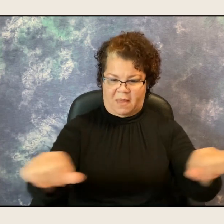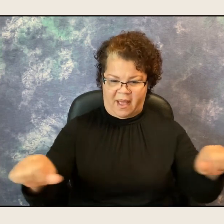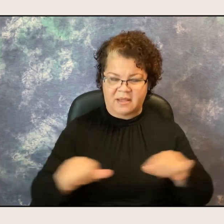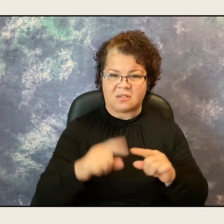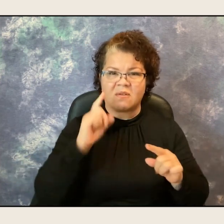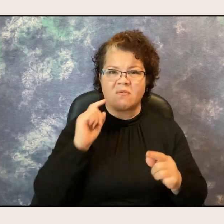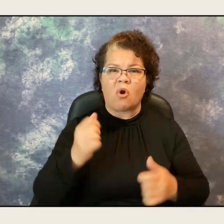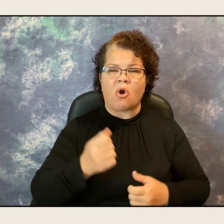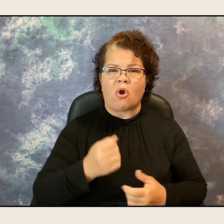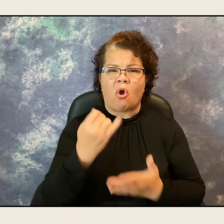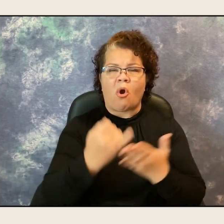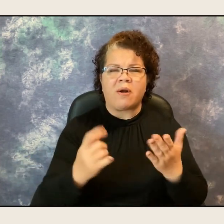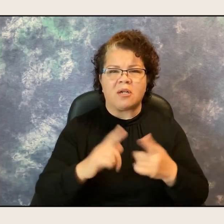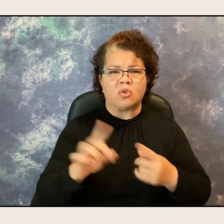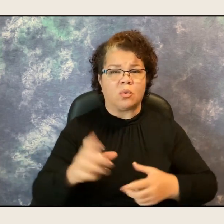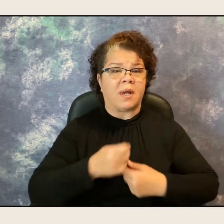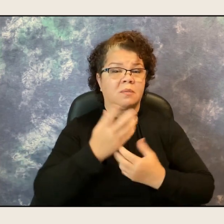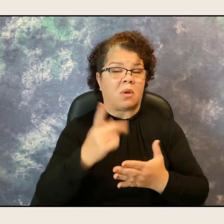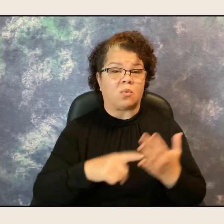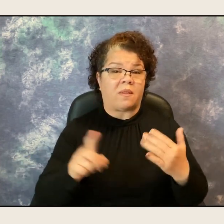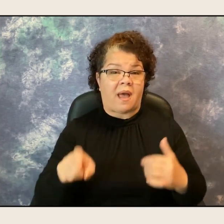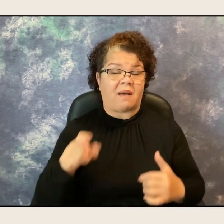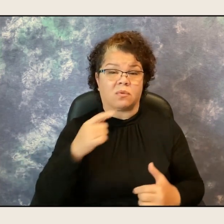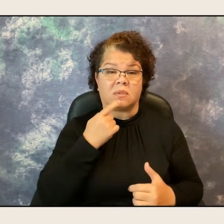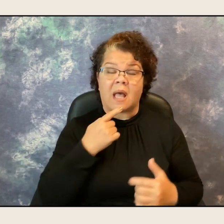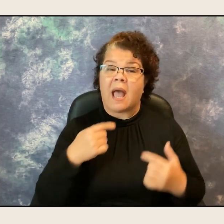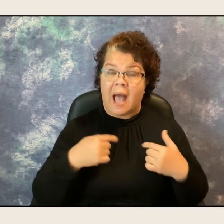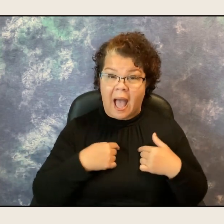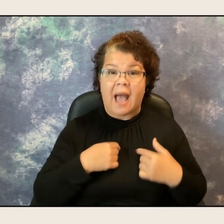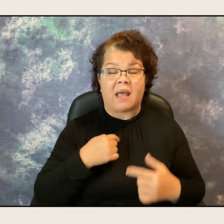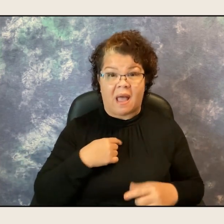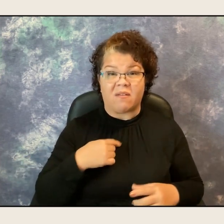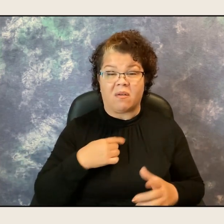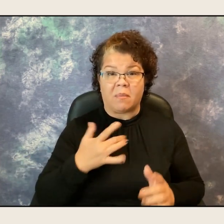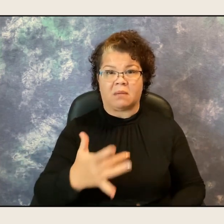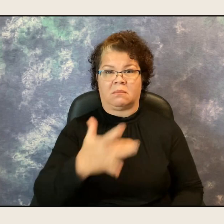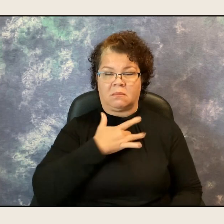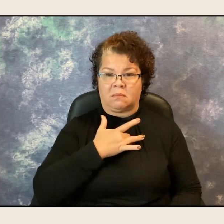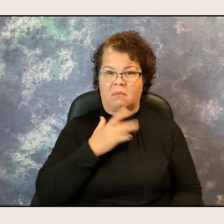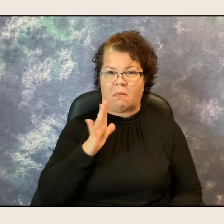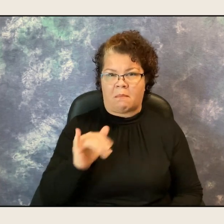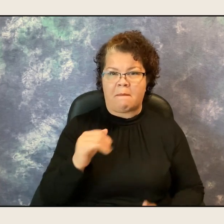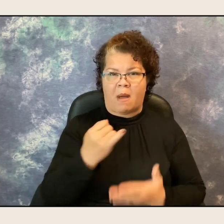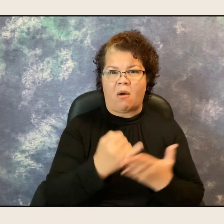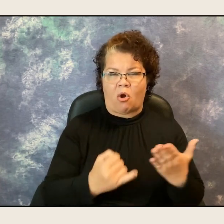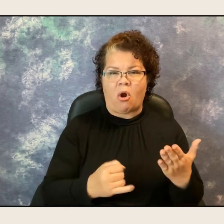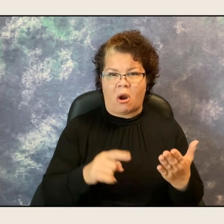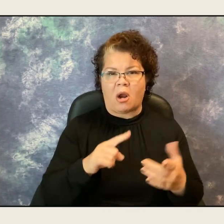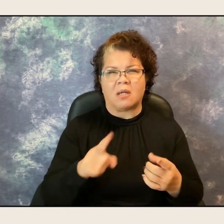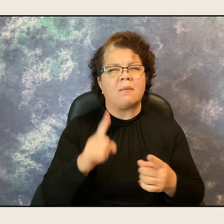And I've been very awakened by some of the art that, in particular, by one artist that she gave space to,